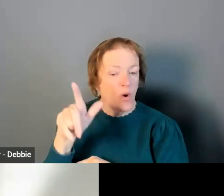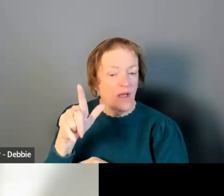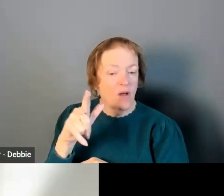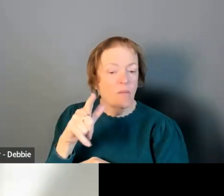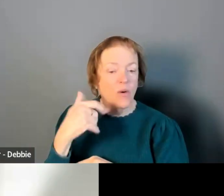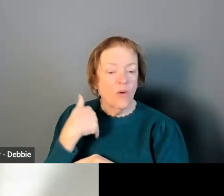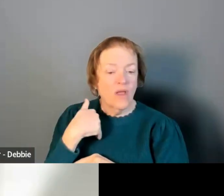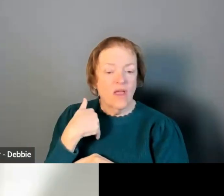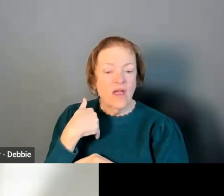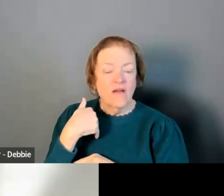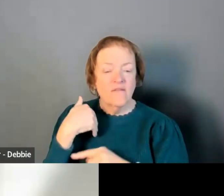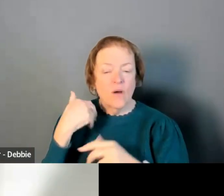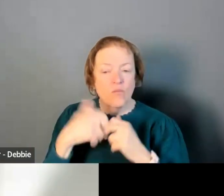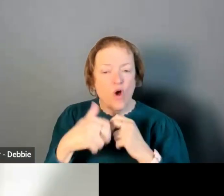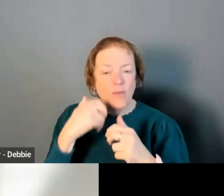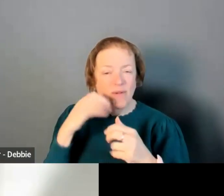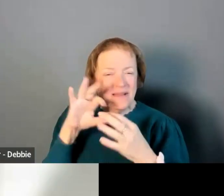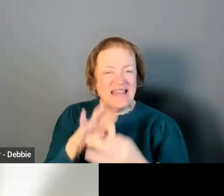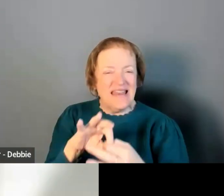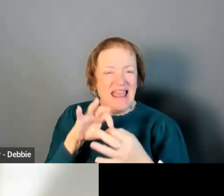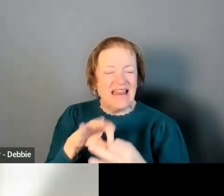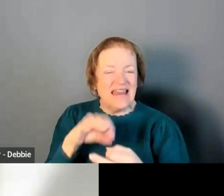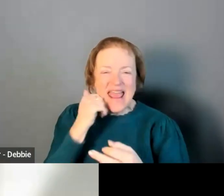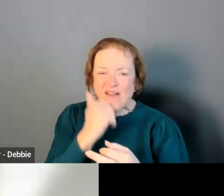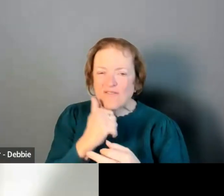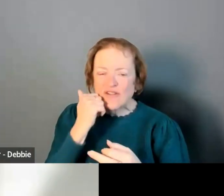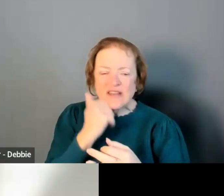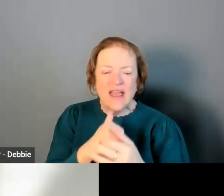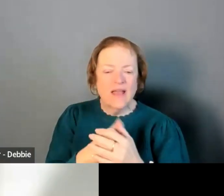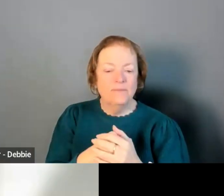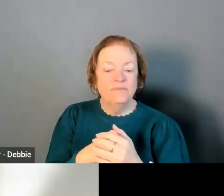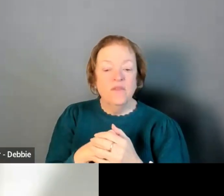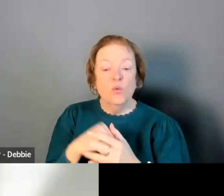We switched through to find the T-coil on the aids, and it does not always sync to the mic.